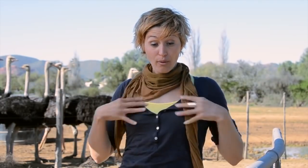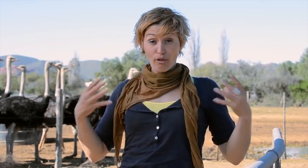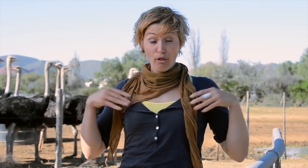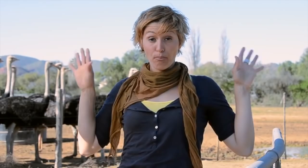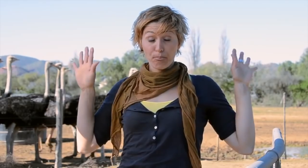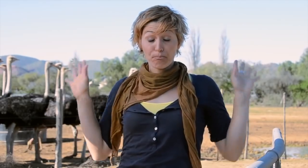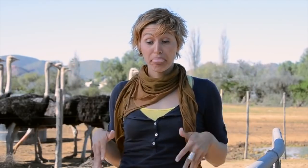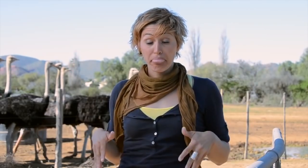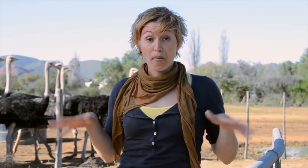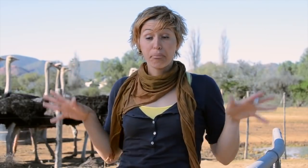and they will look drowned.